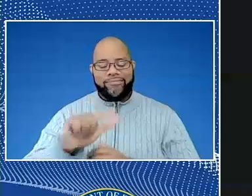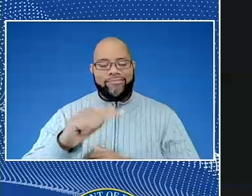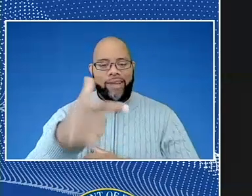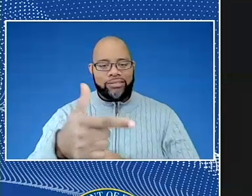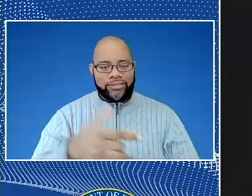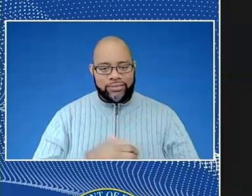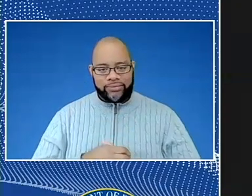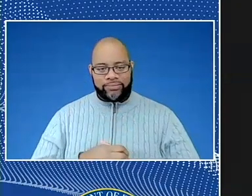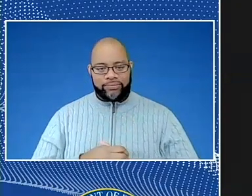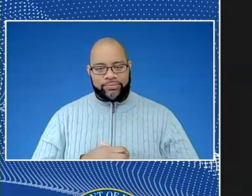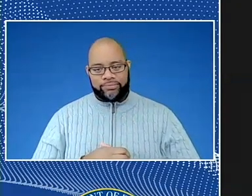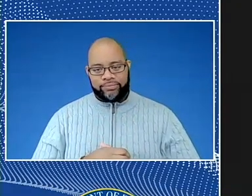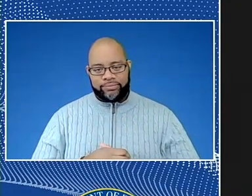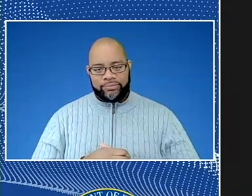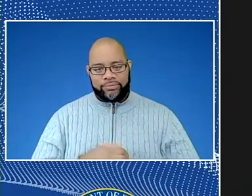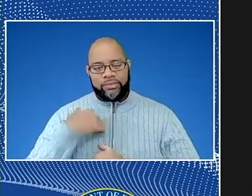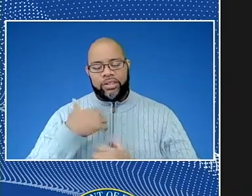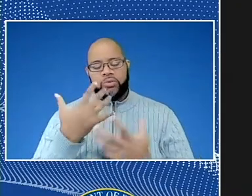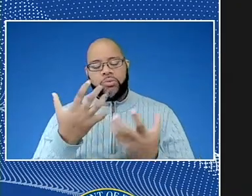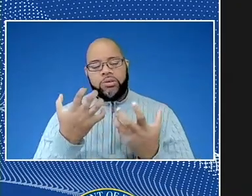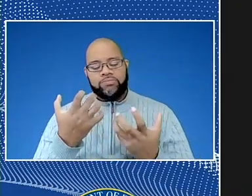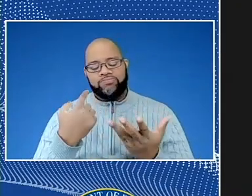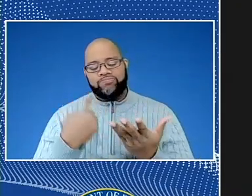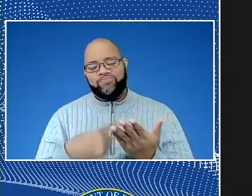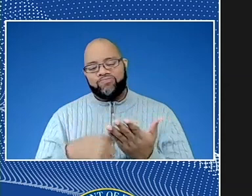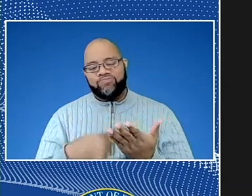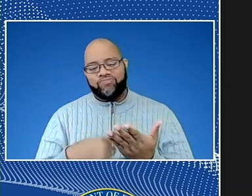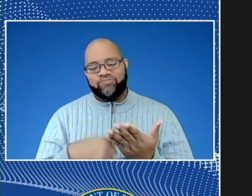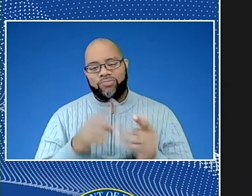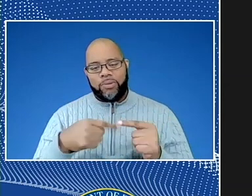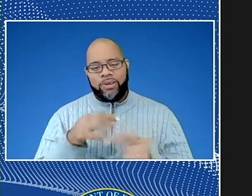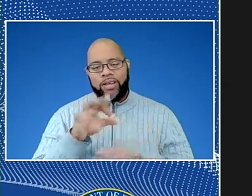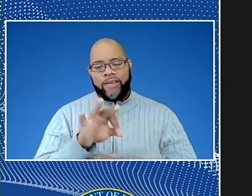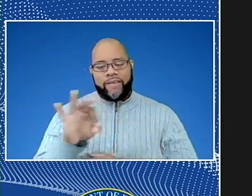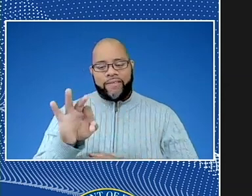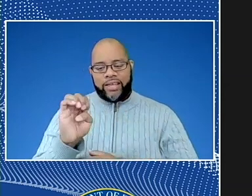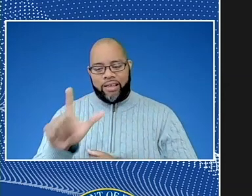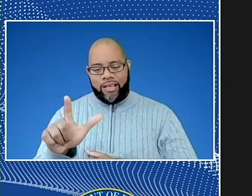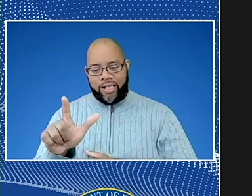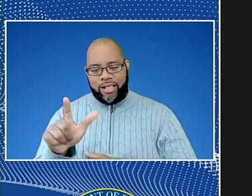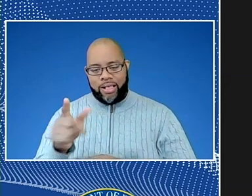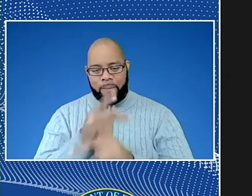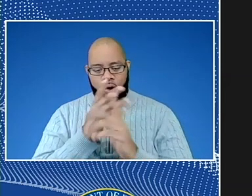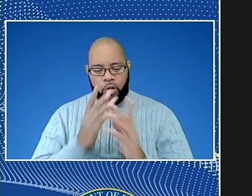Yeah. I just wanted to talk about FFEL borrowers for a second.